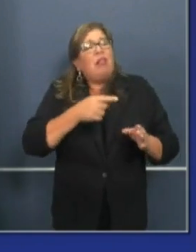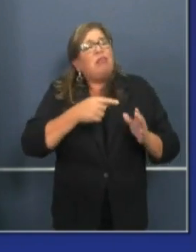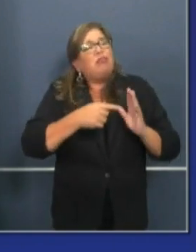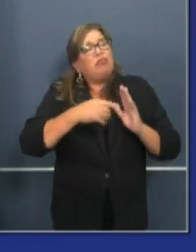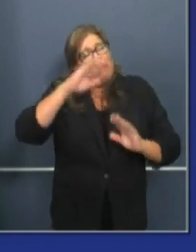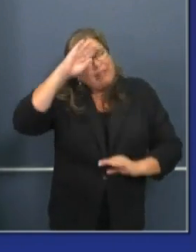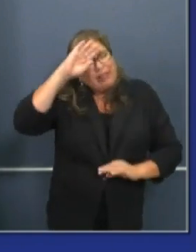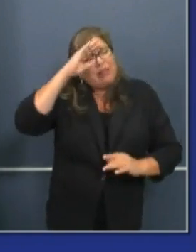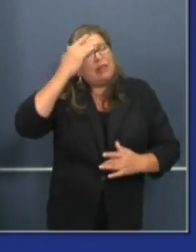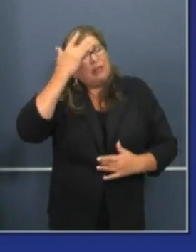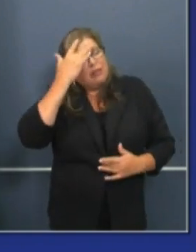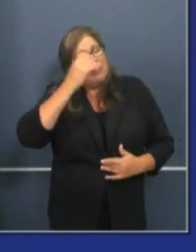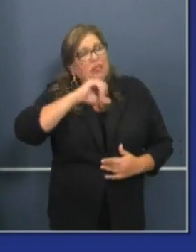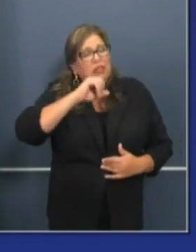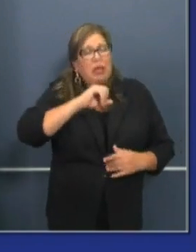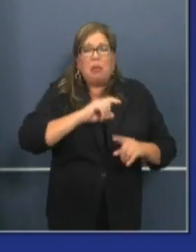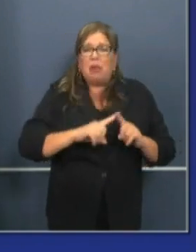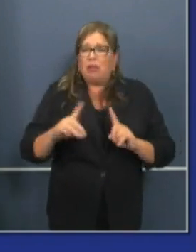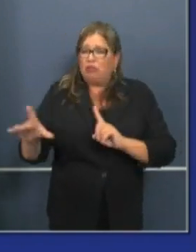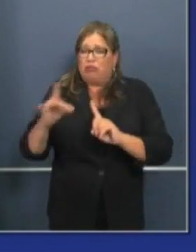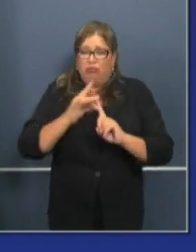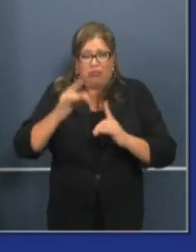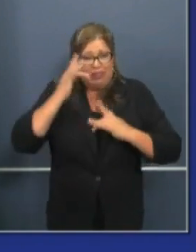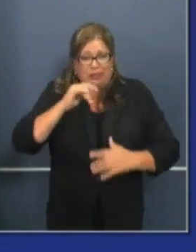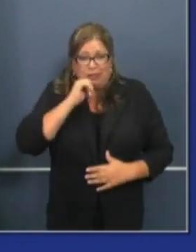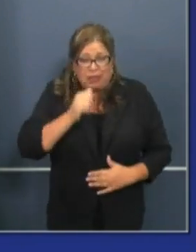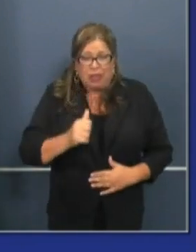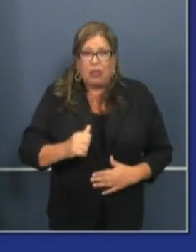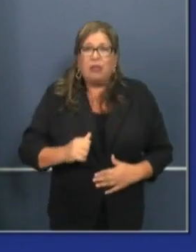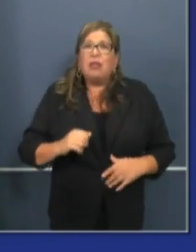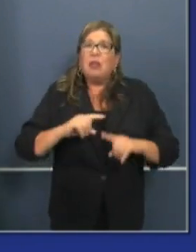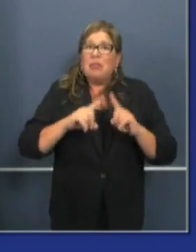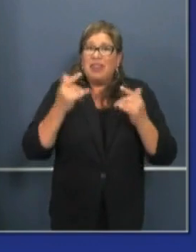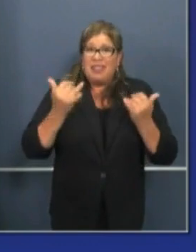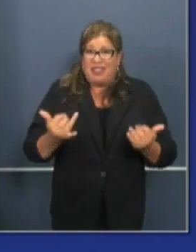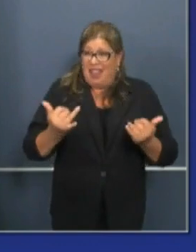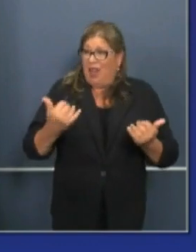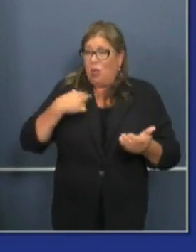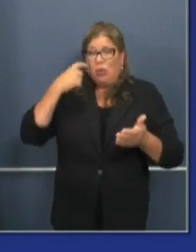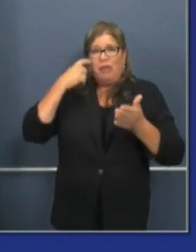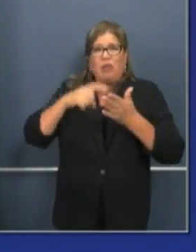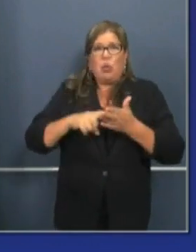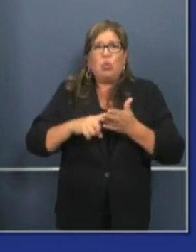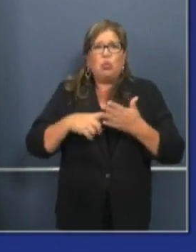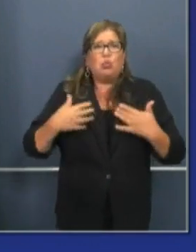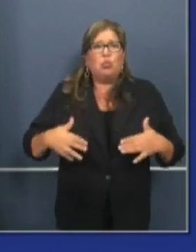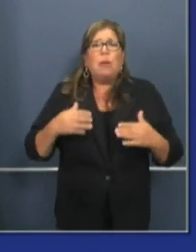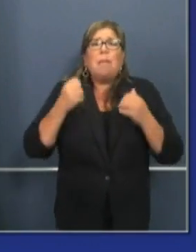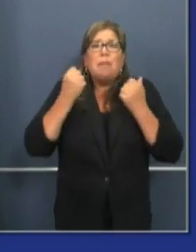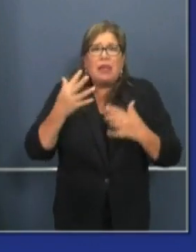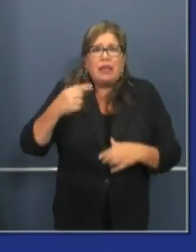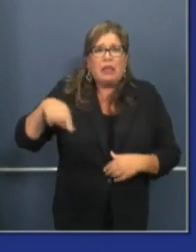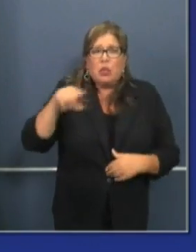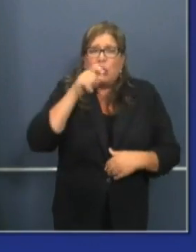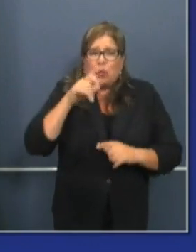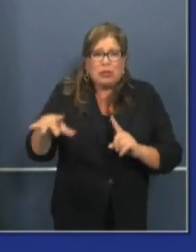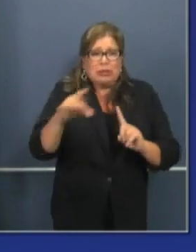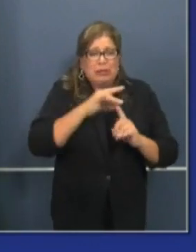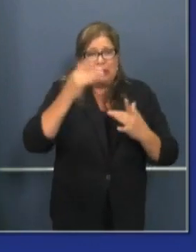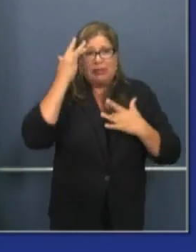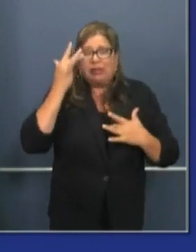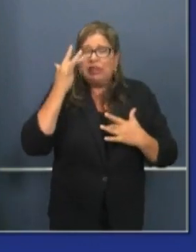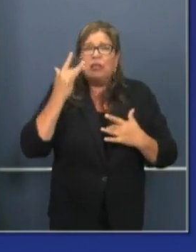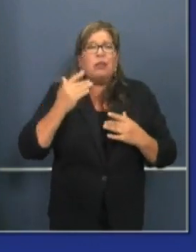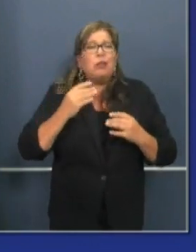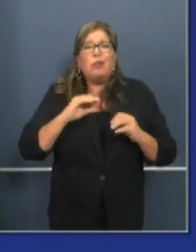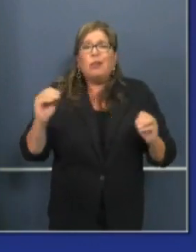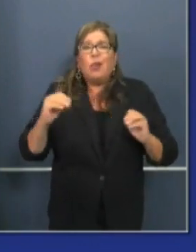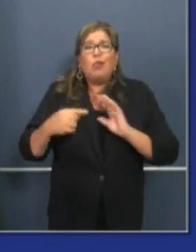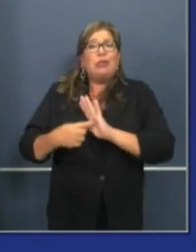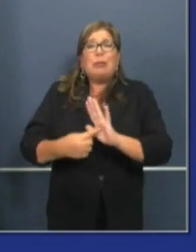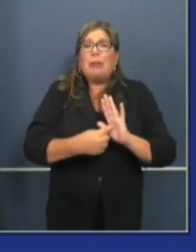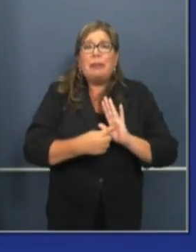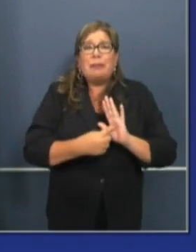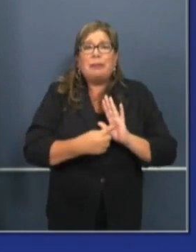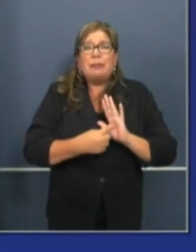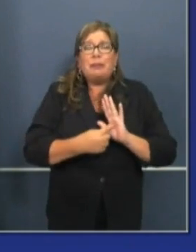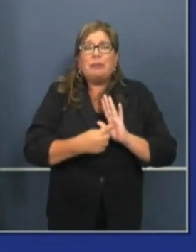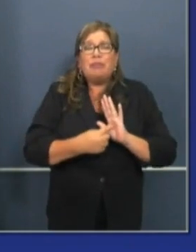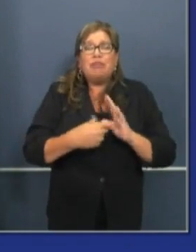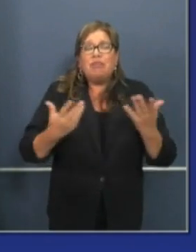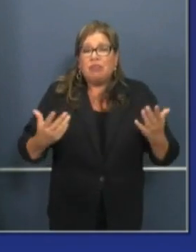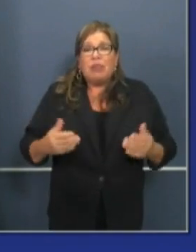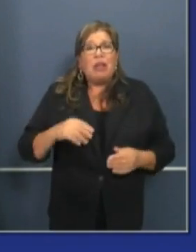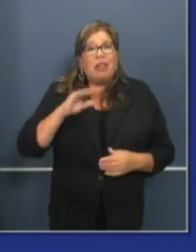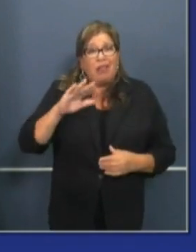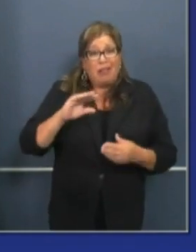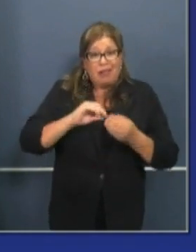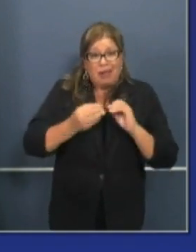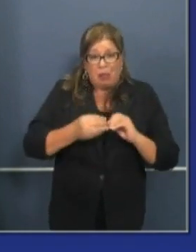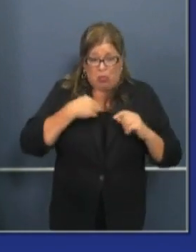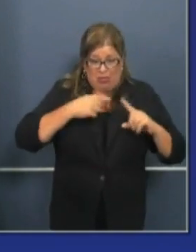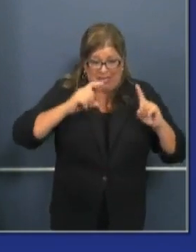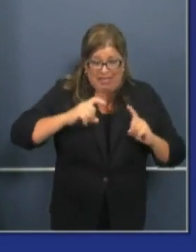WE’RE MOSTLY PEOPLE WERE SYMPTOMATIC NOW AS WE GET NORTH OF 90,000 TEST GETTING INTO POPULATIONS WERE MANY PEOPLE ARE ASYMPTOMATIC OR PRE-SYMPTOMATIC BUT THE POSITIVITY RATE